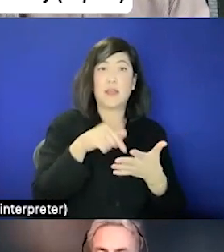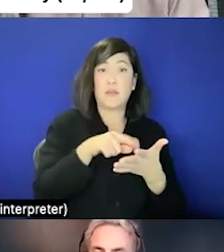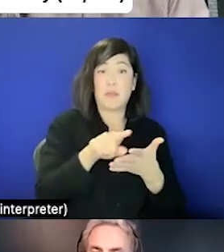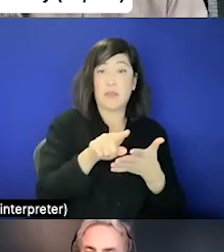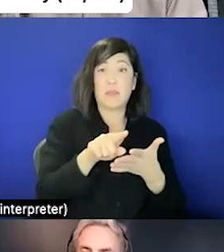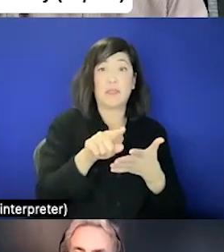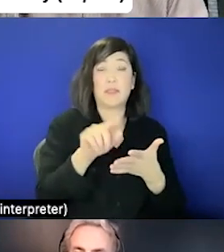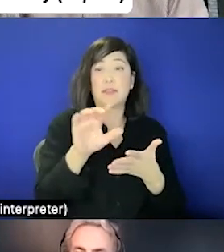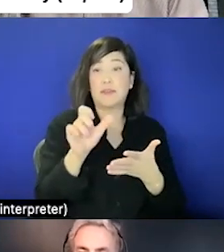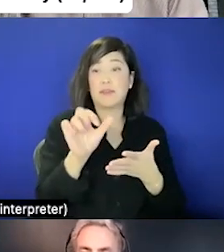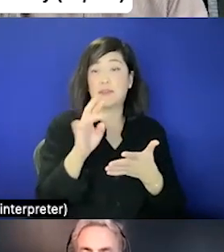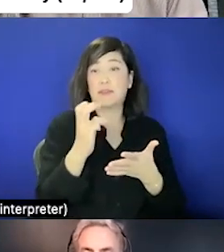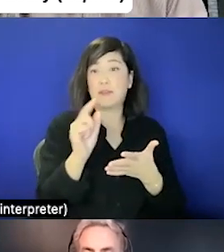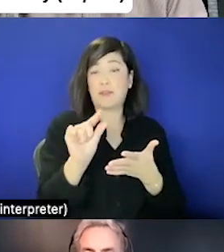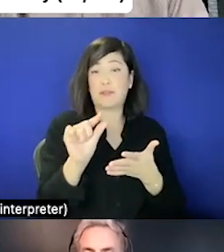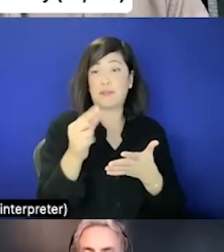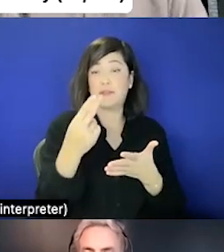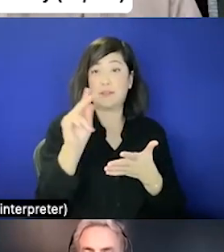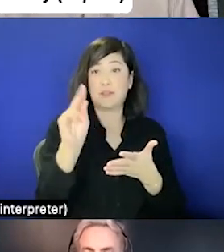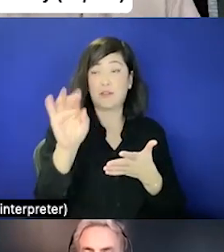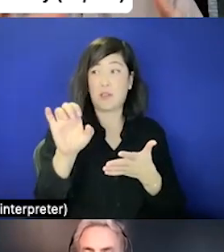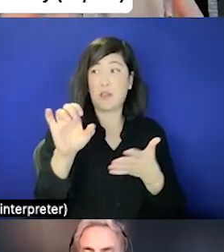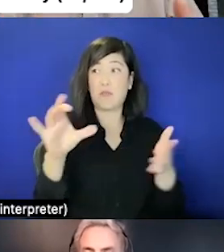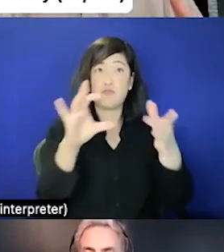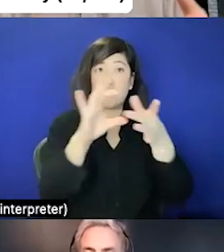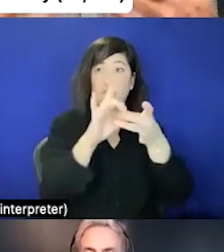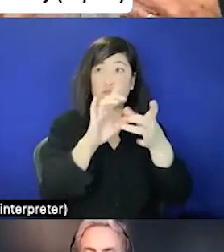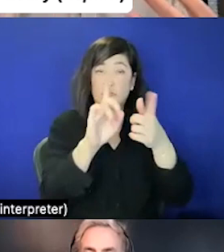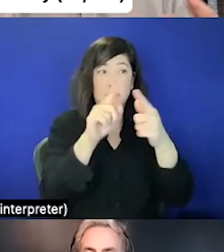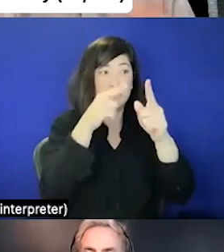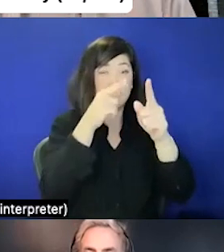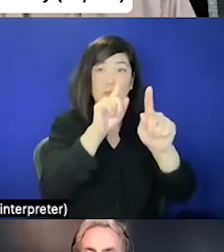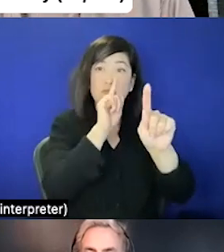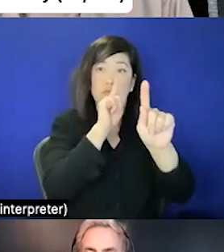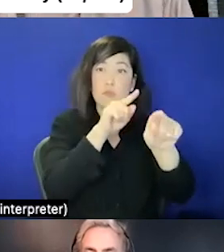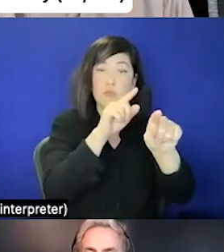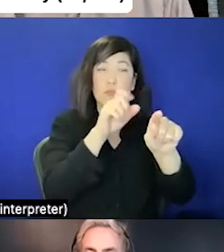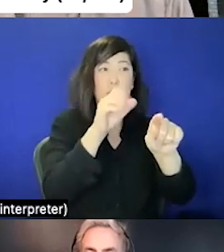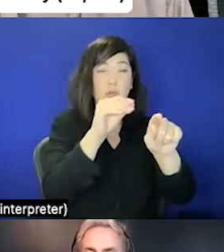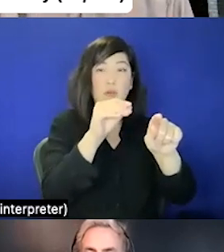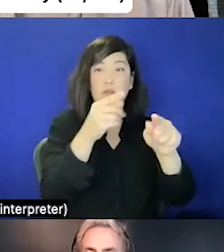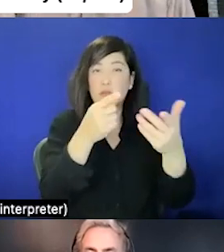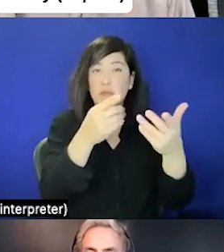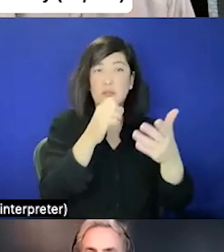tie them to specific orders. So you're not having the flow and the estimates that then have to